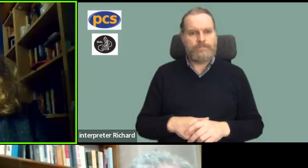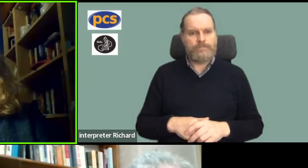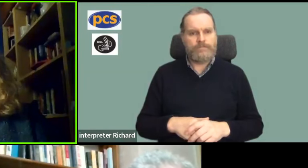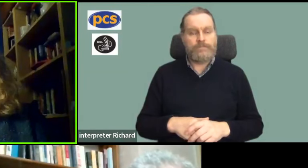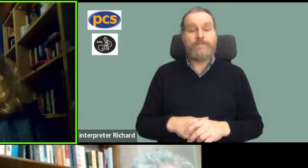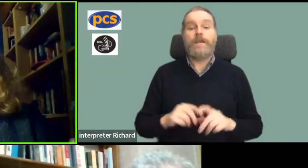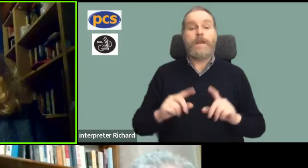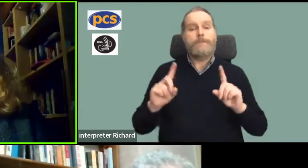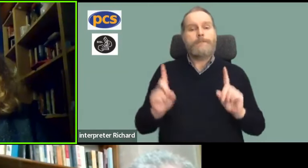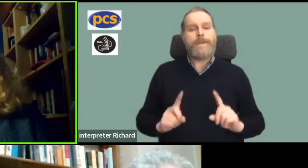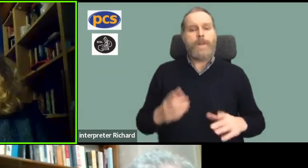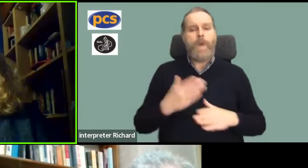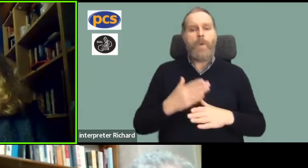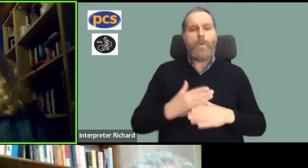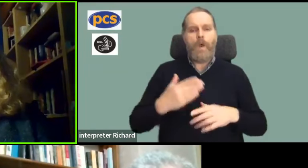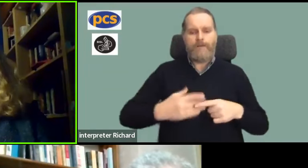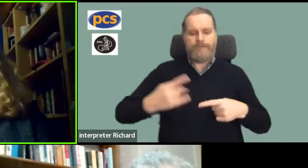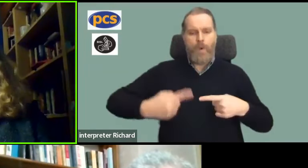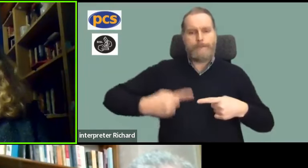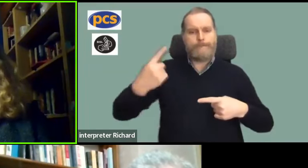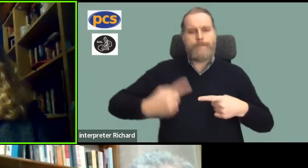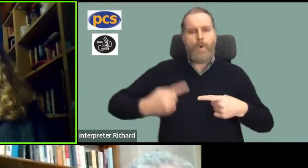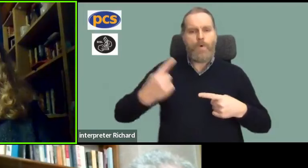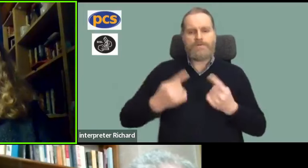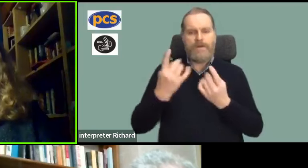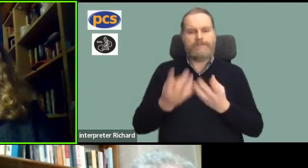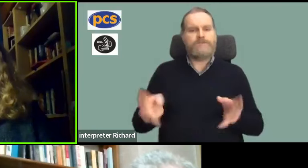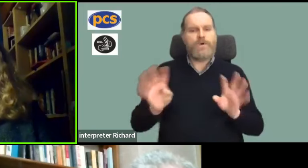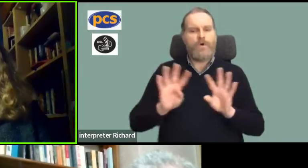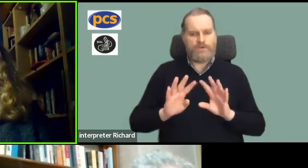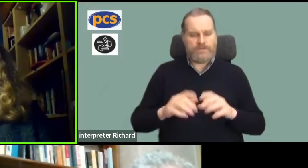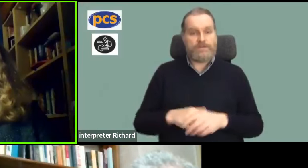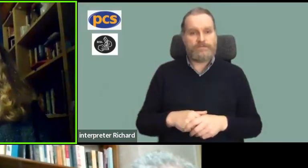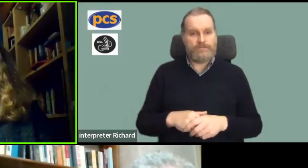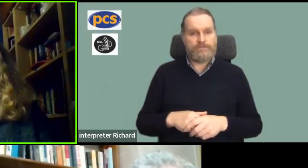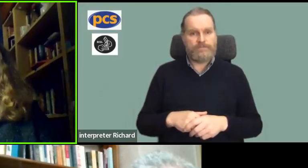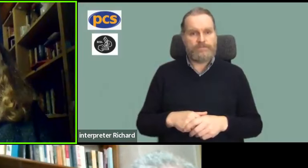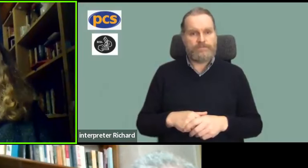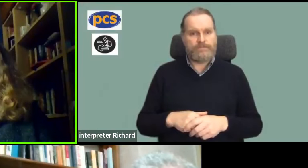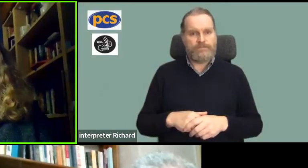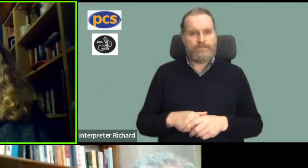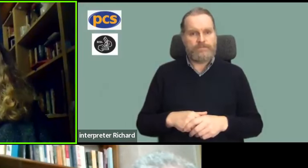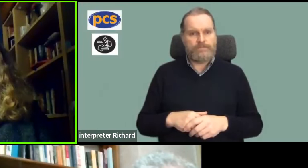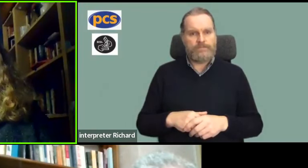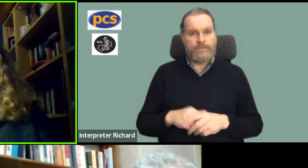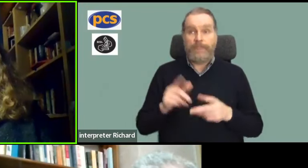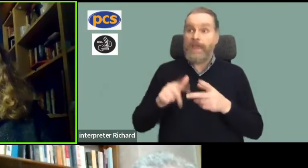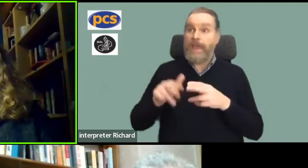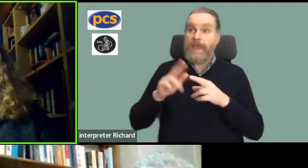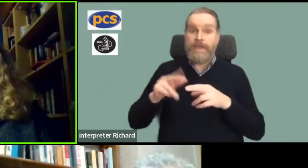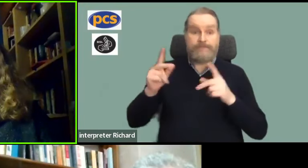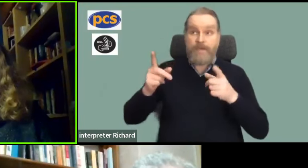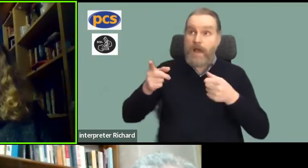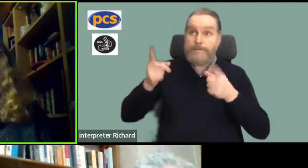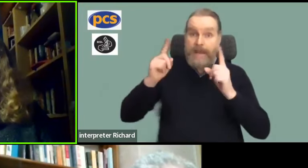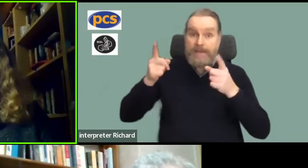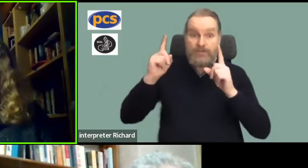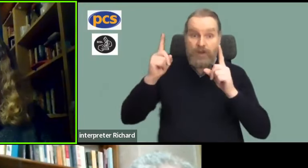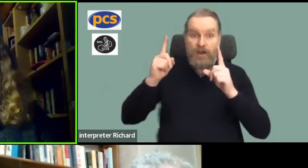I think, been quite a few messages about from Angry Border force. Members who have been told that the manager asked them to cover the stray, that they should do so. do so, even if it means costing